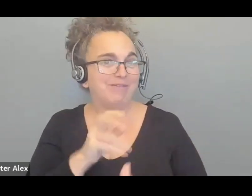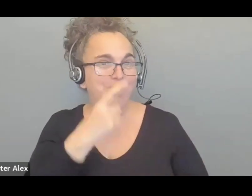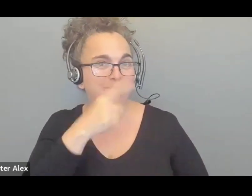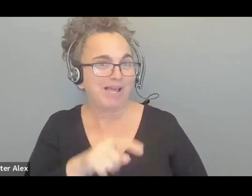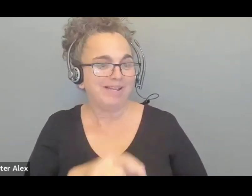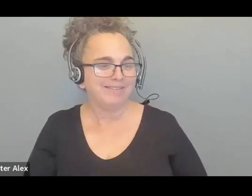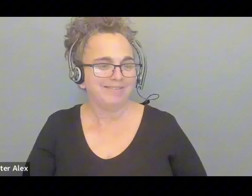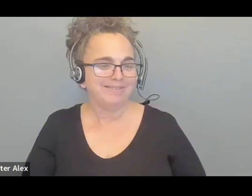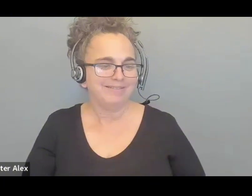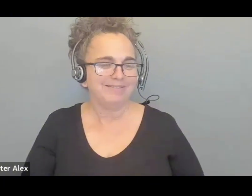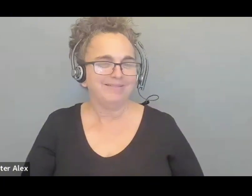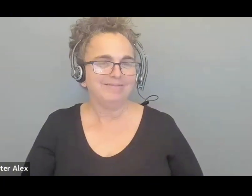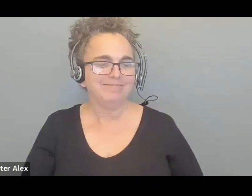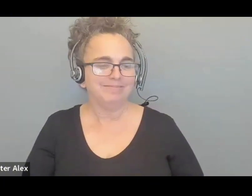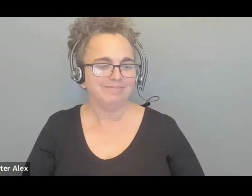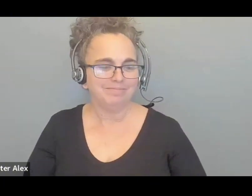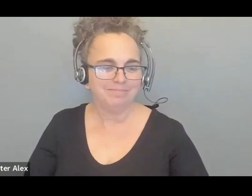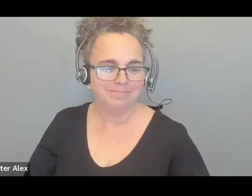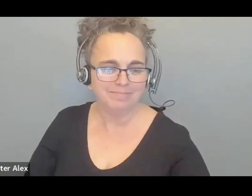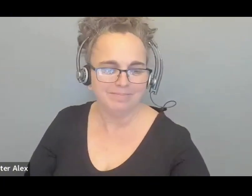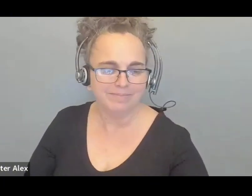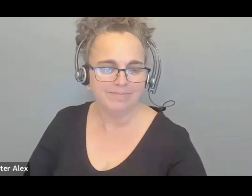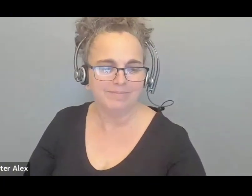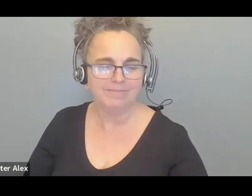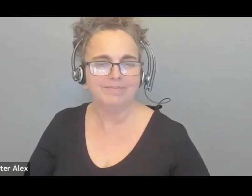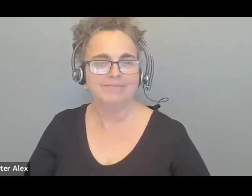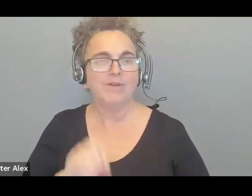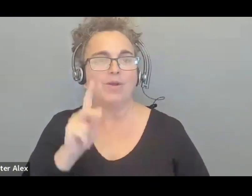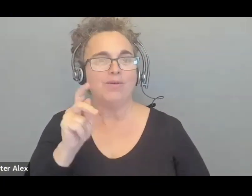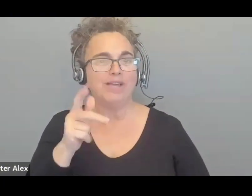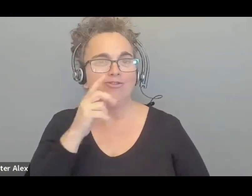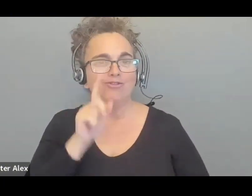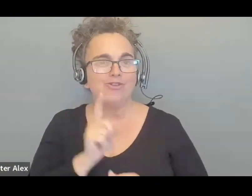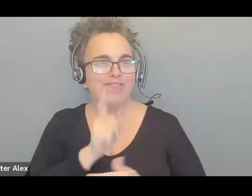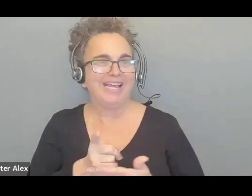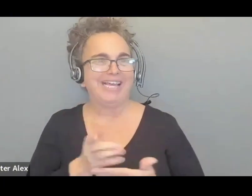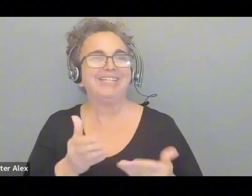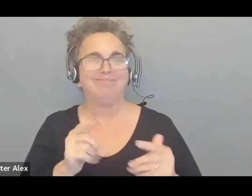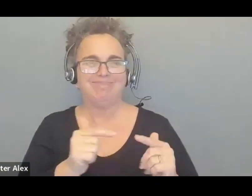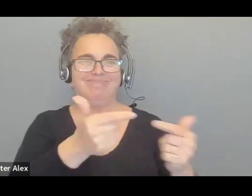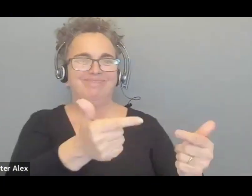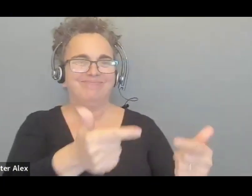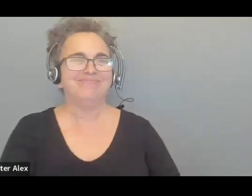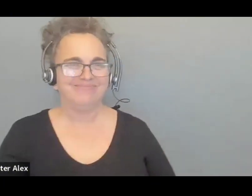This is Tiara speaking. Sure thing, Kate. So I work in government.